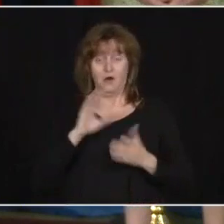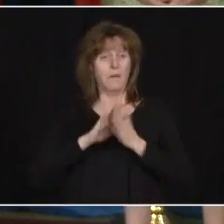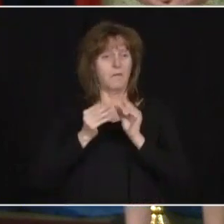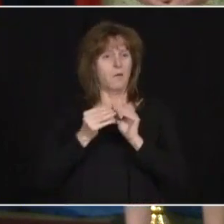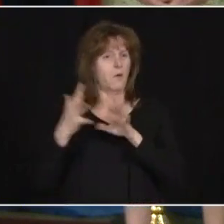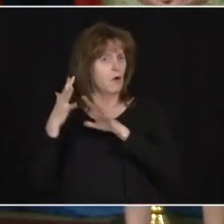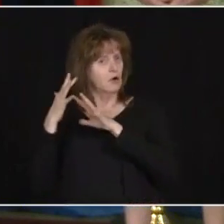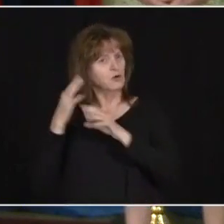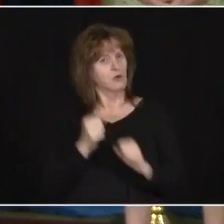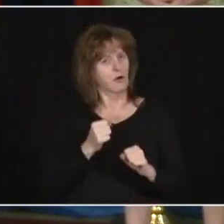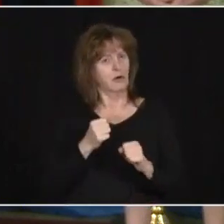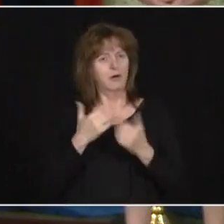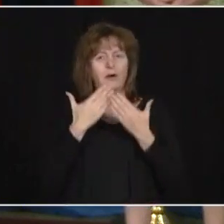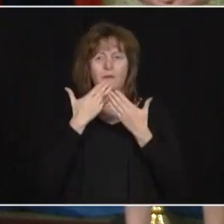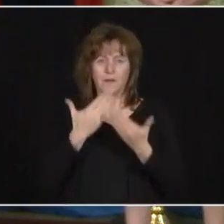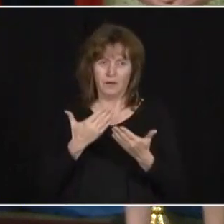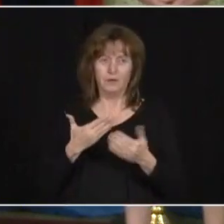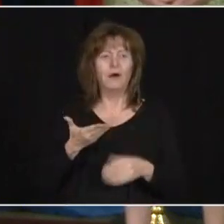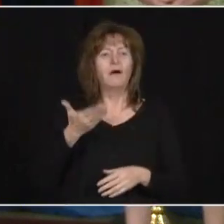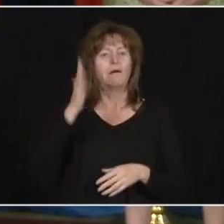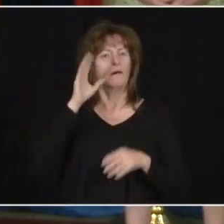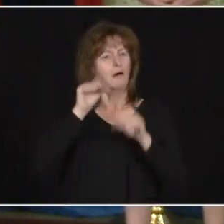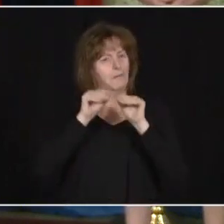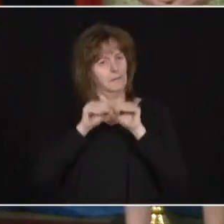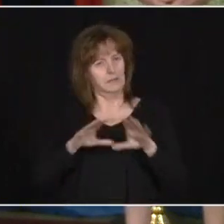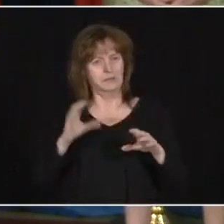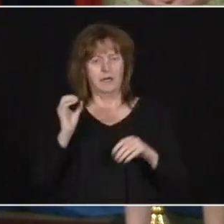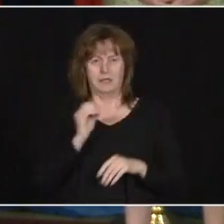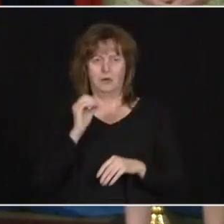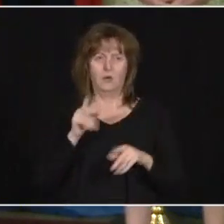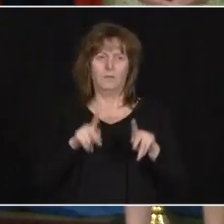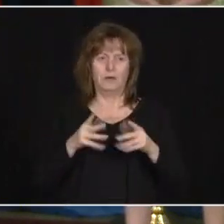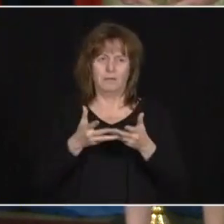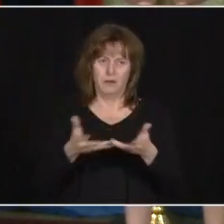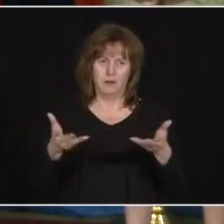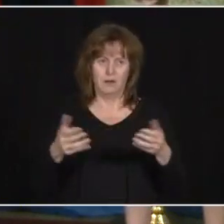Now I'll turn it over to Minister McNaughton.